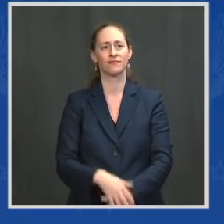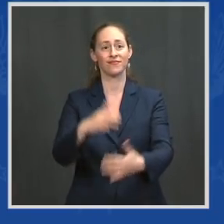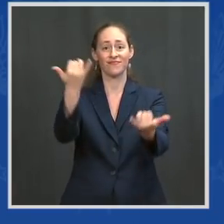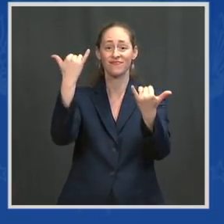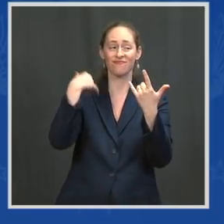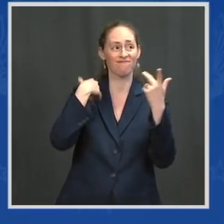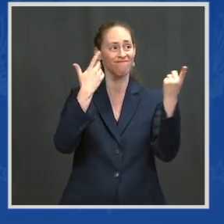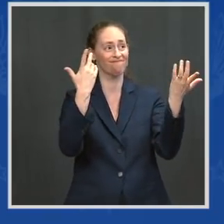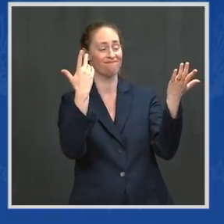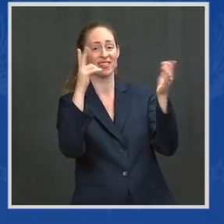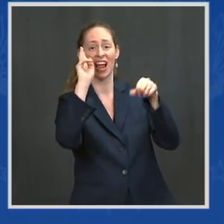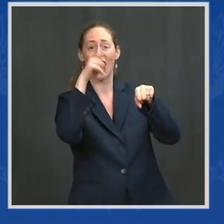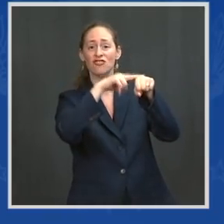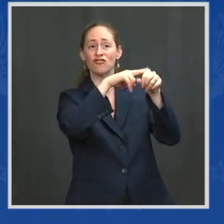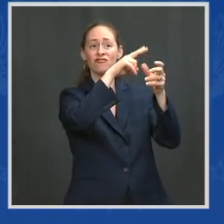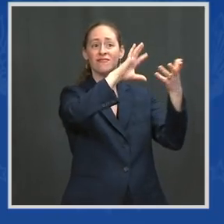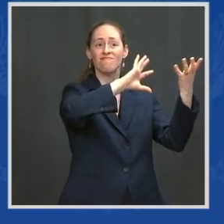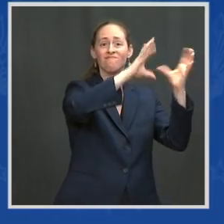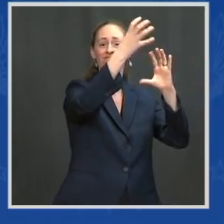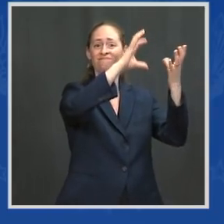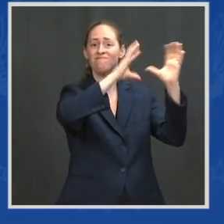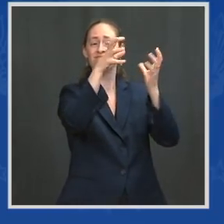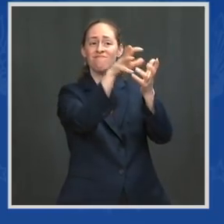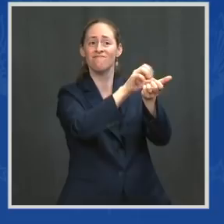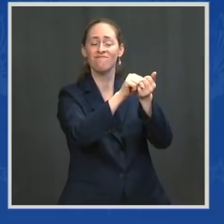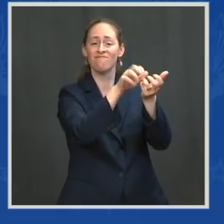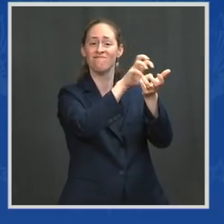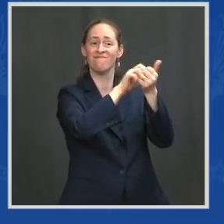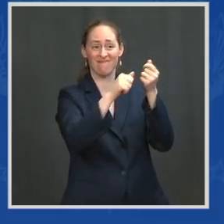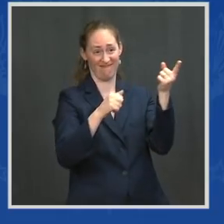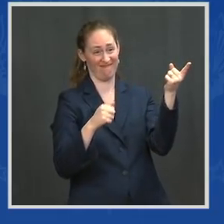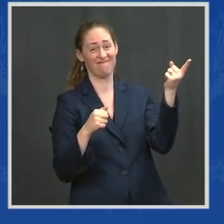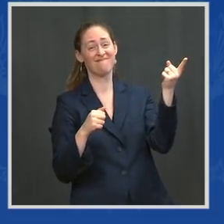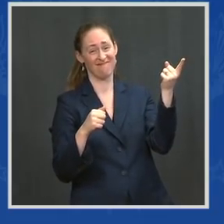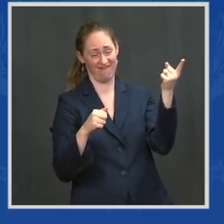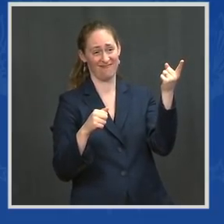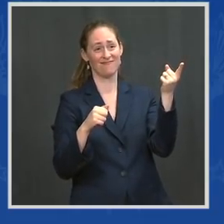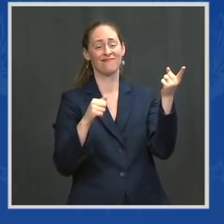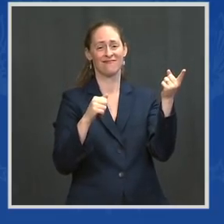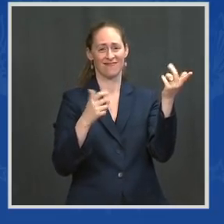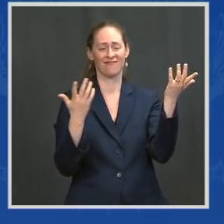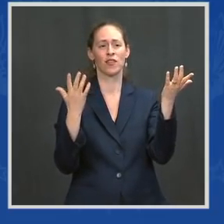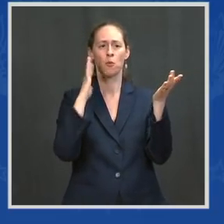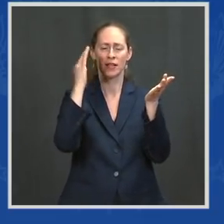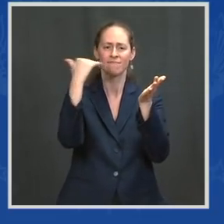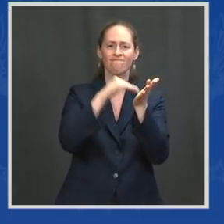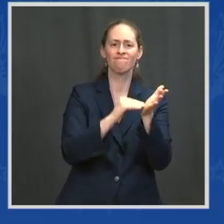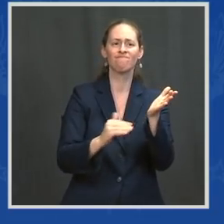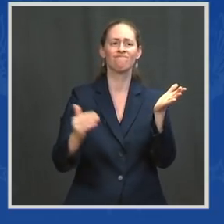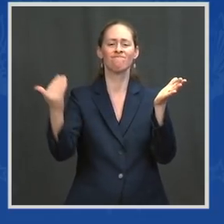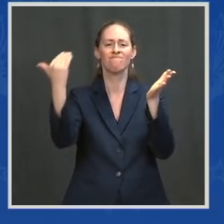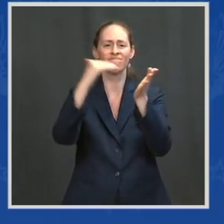in recent history. But in February of this year, winter storm Yuri brought freezing temperatures